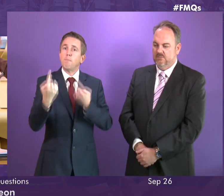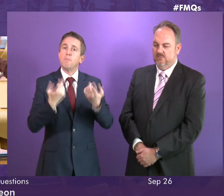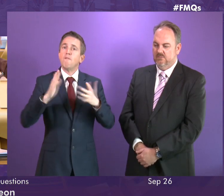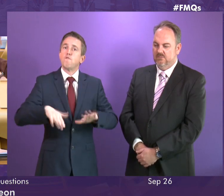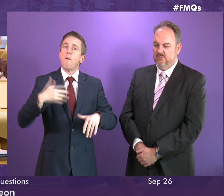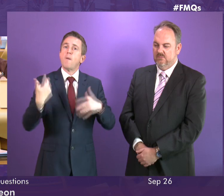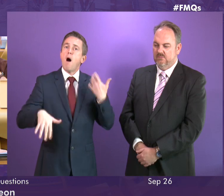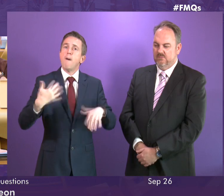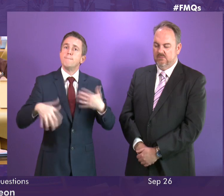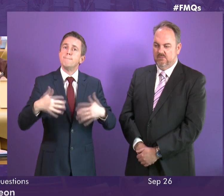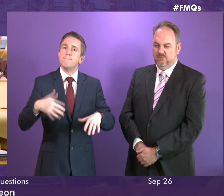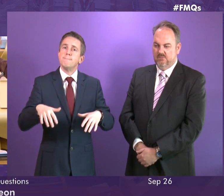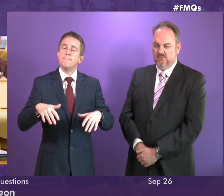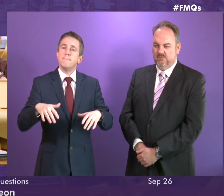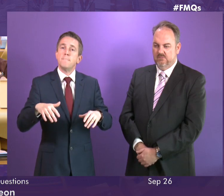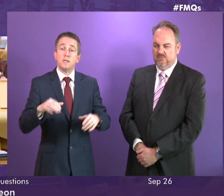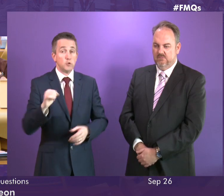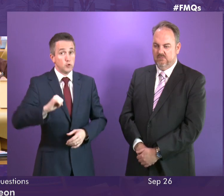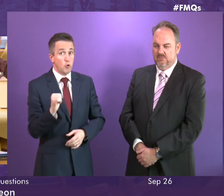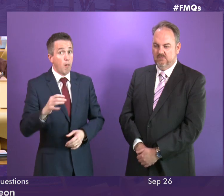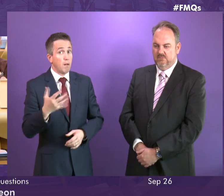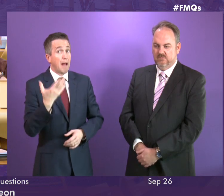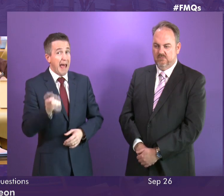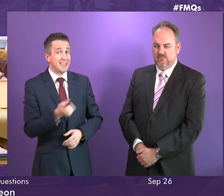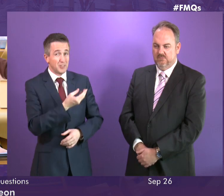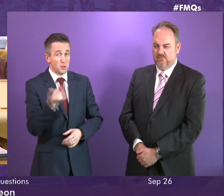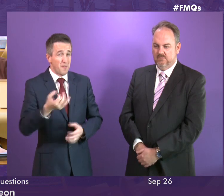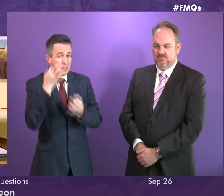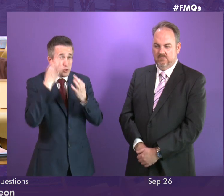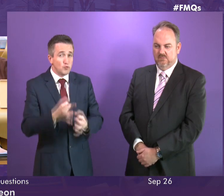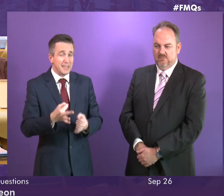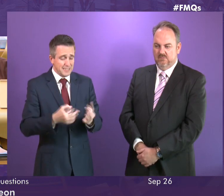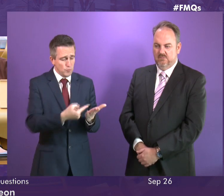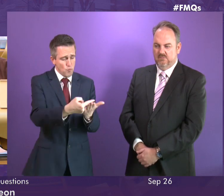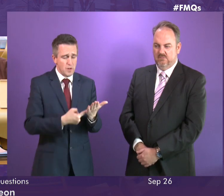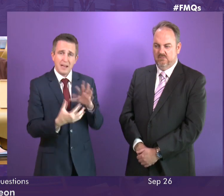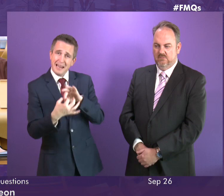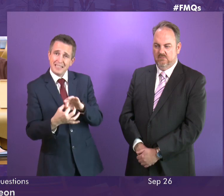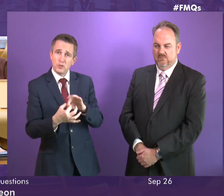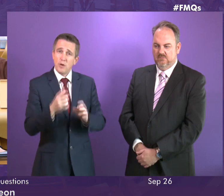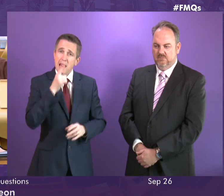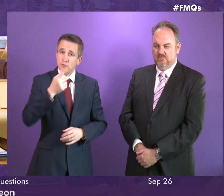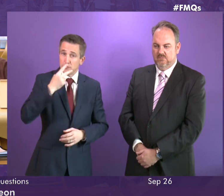harm. While we already have among the strictest regimes on those products, if the evidence